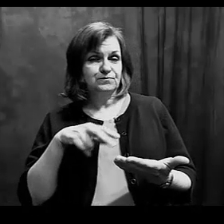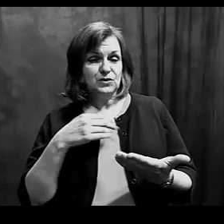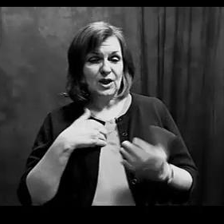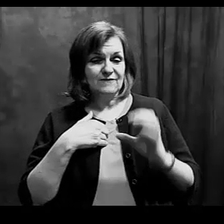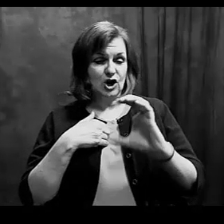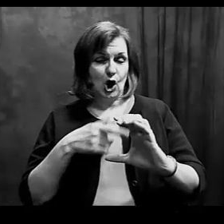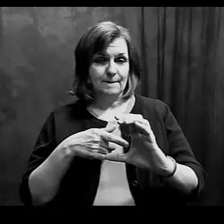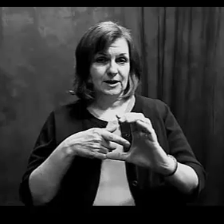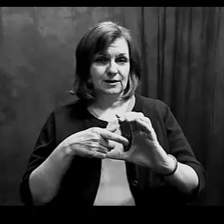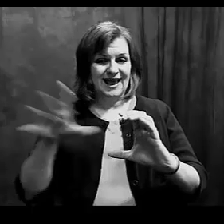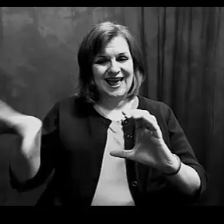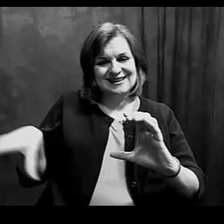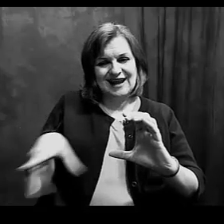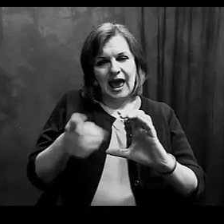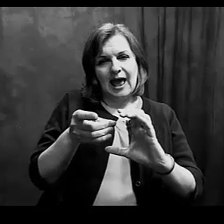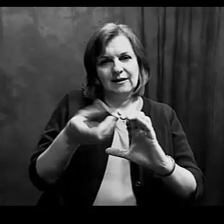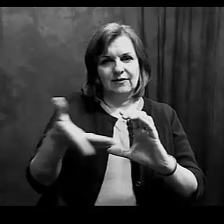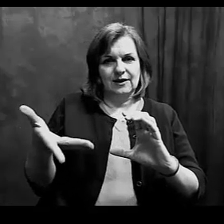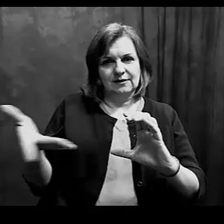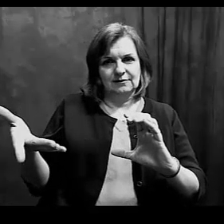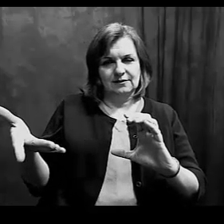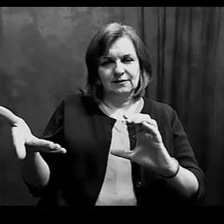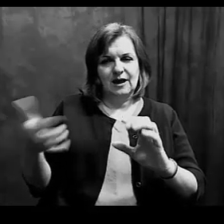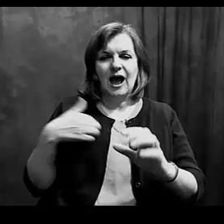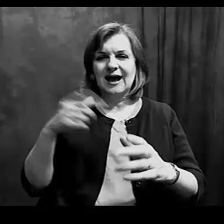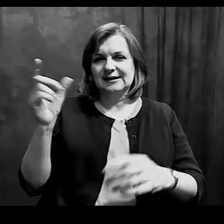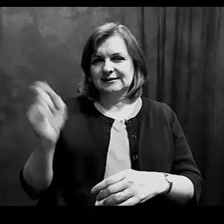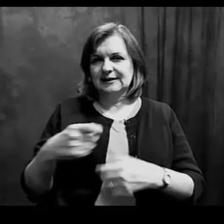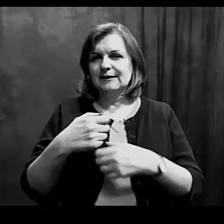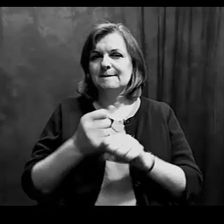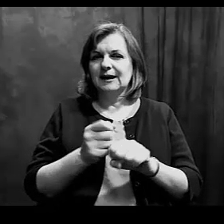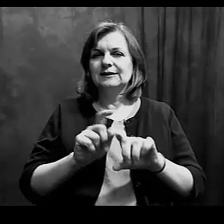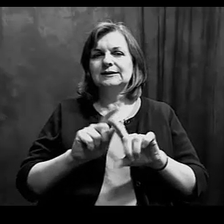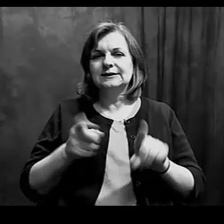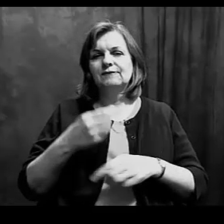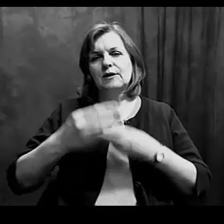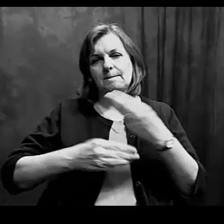what I'm interested in is -- let's take some carbons and stick some stuff on it